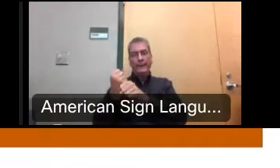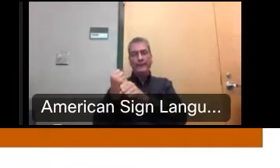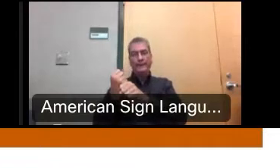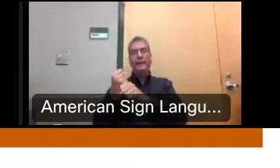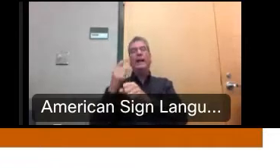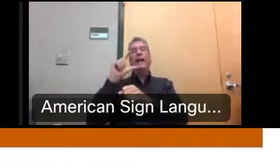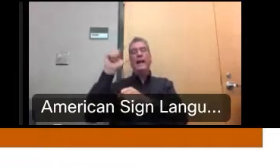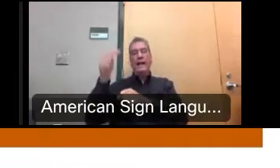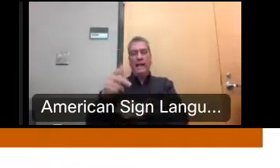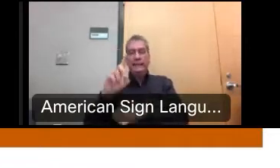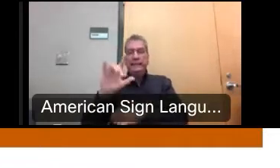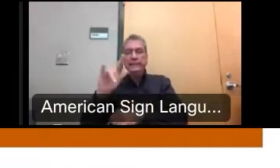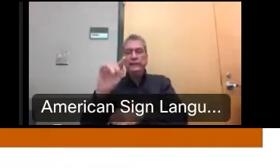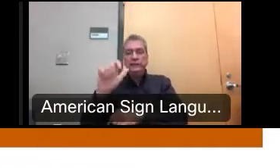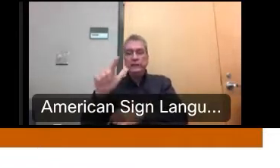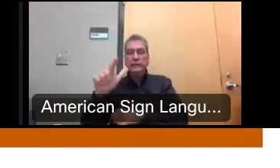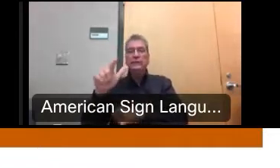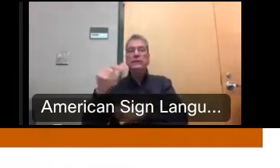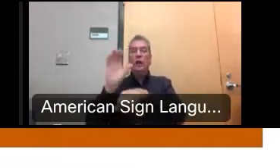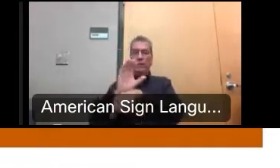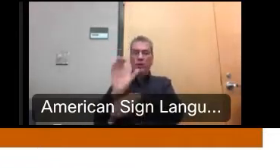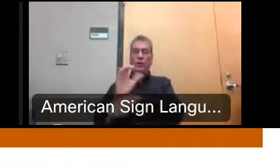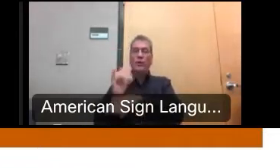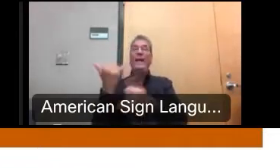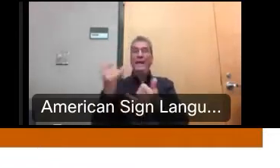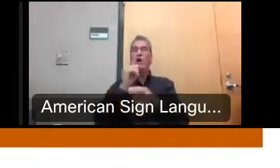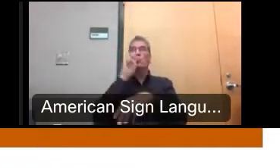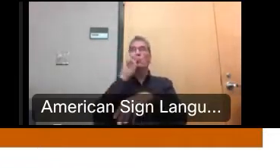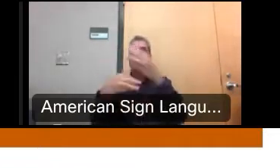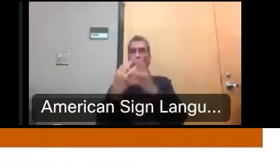digital 1st and now it's actually out in the real world. And so we kind of offer toolkits